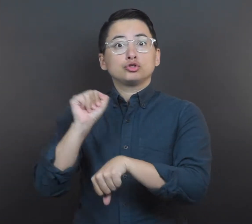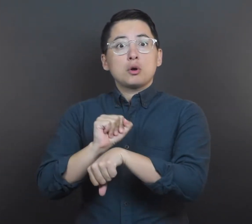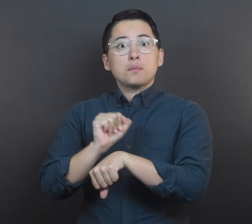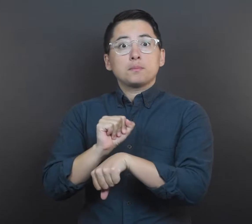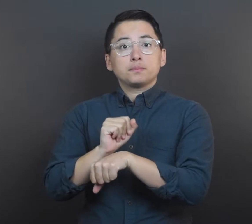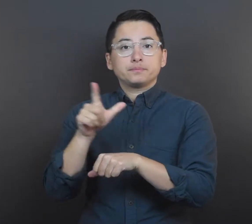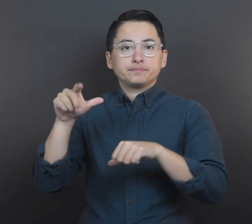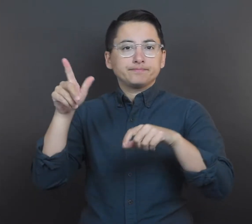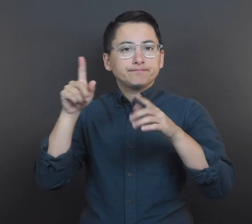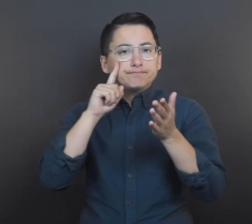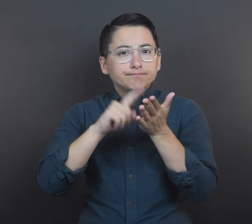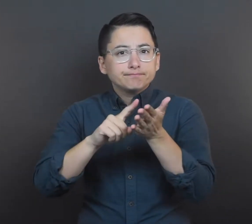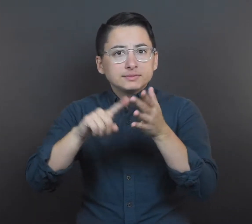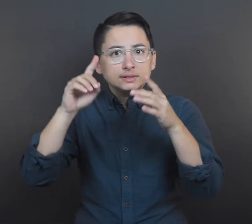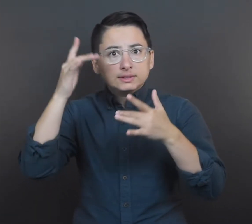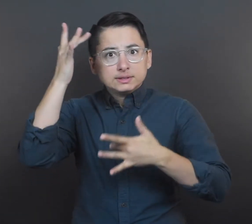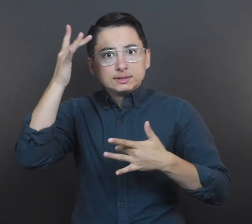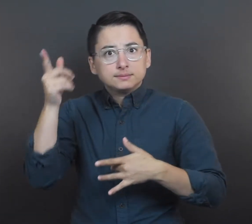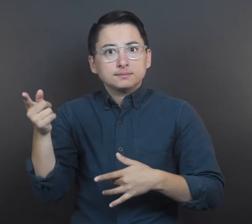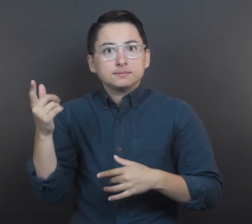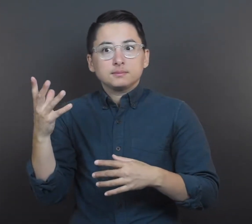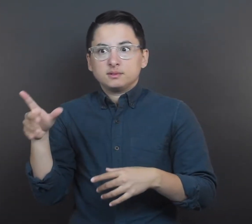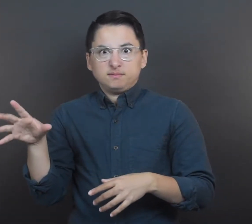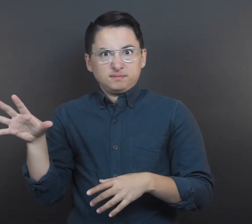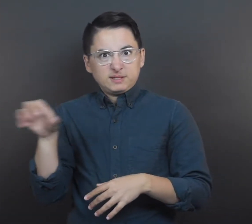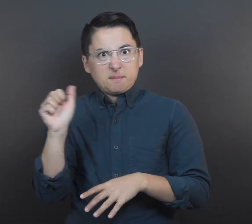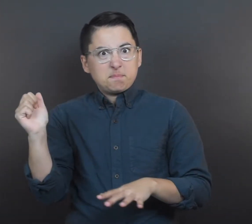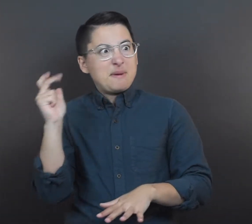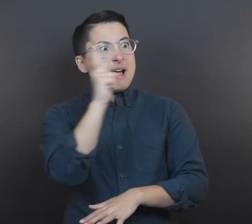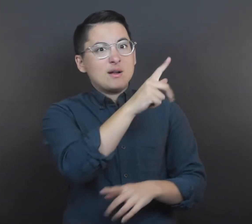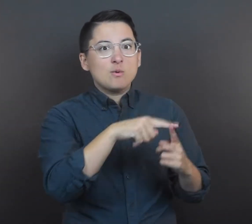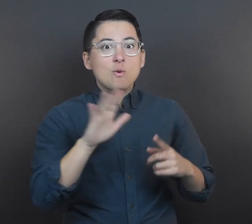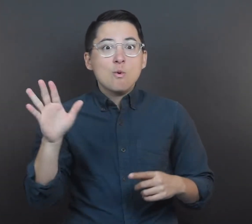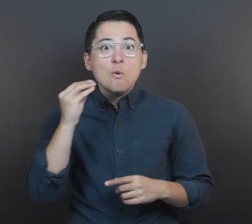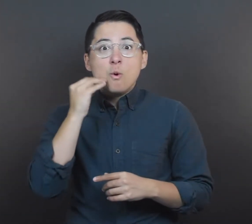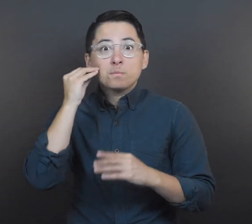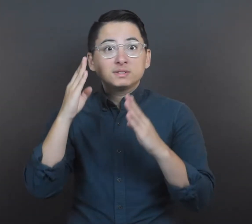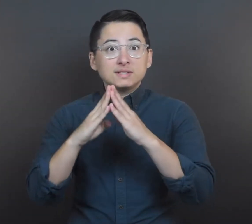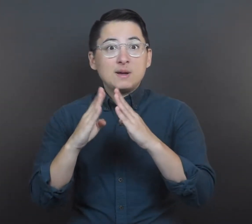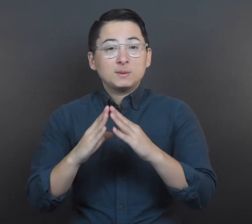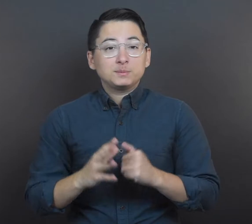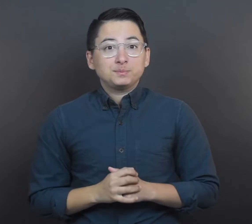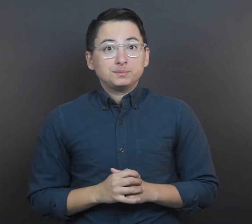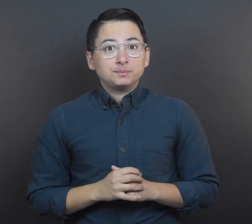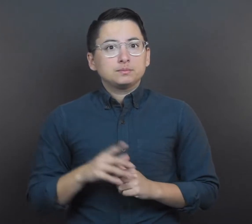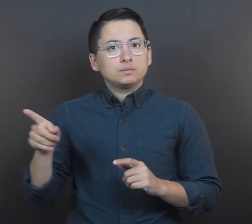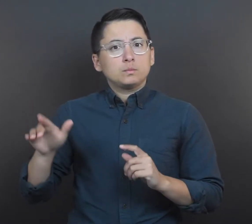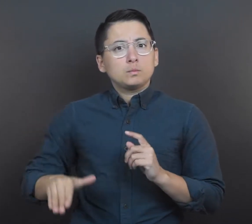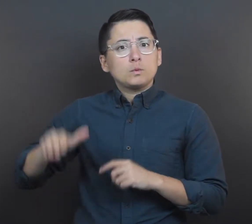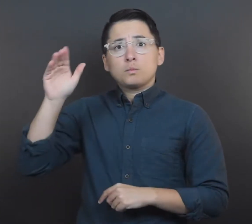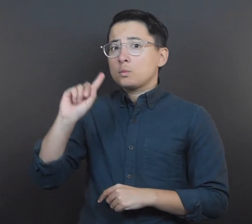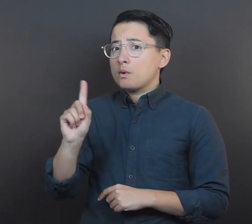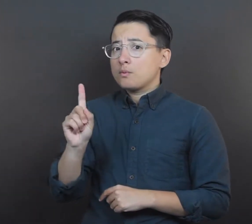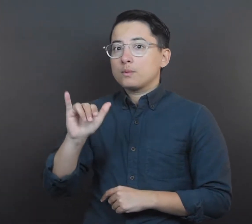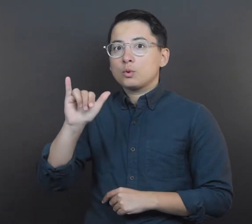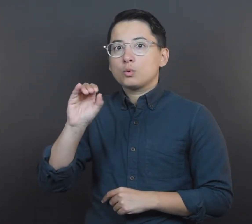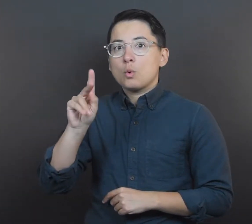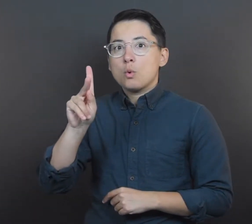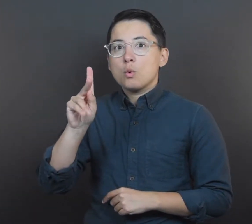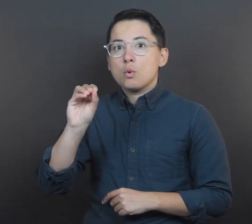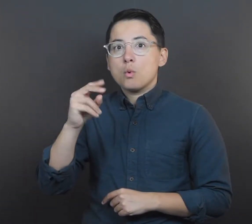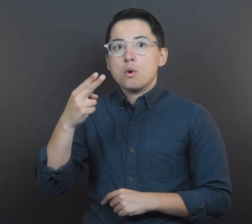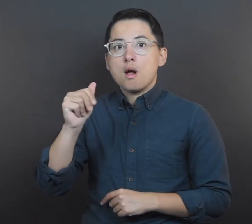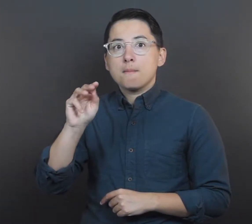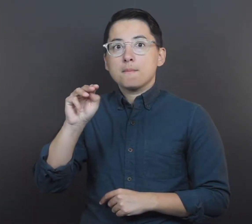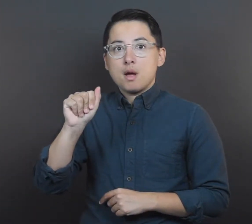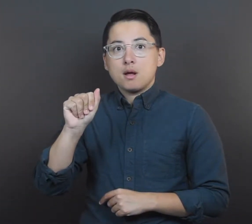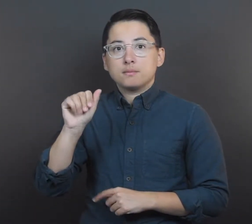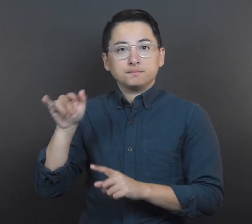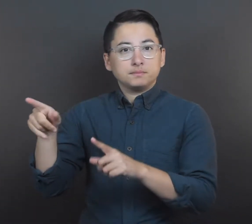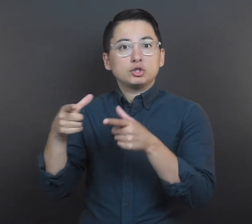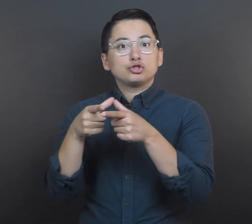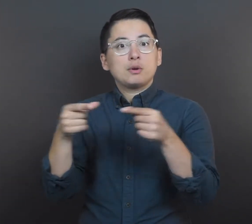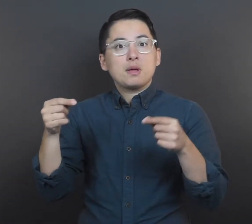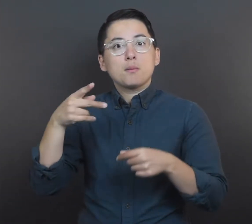epidemiologist took her back to her hometown. Mitsuru grew up in the Japanese port city of